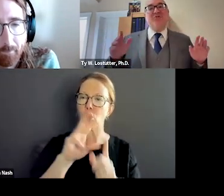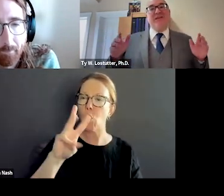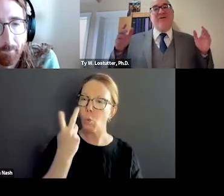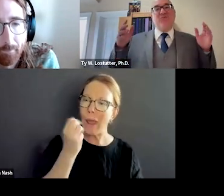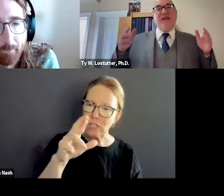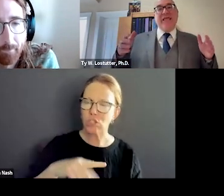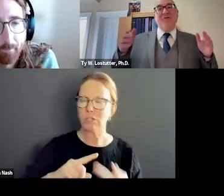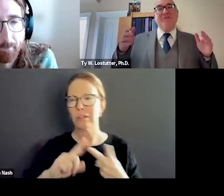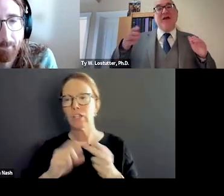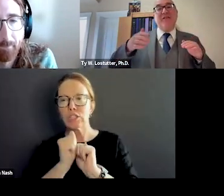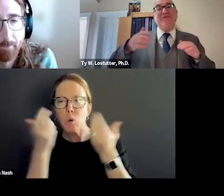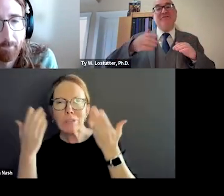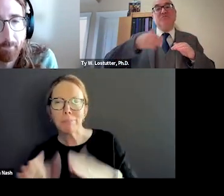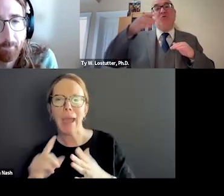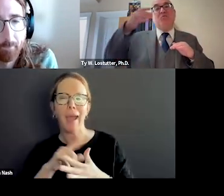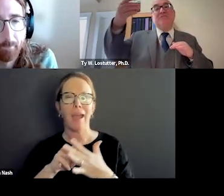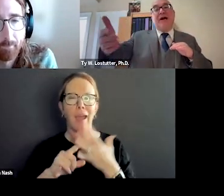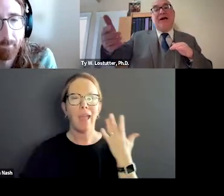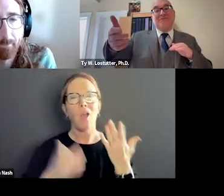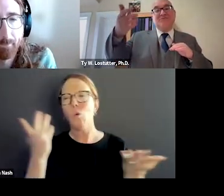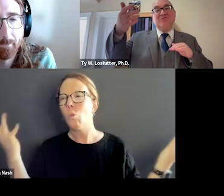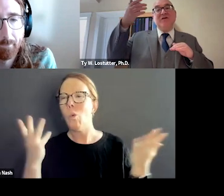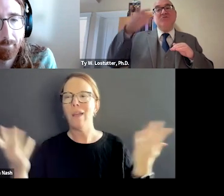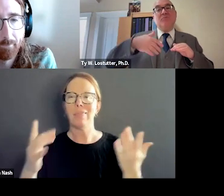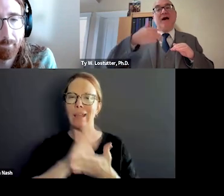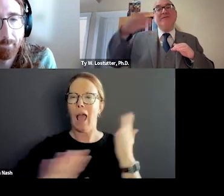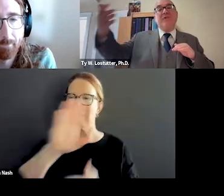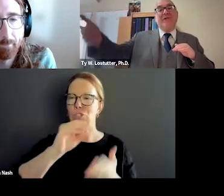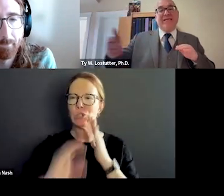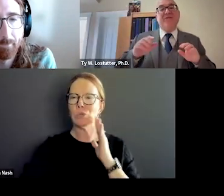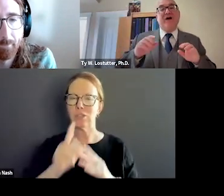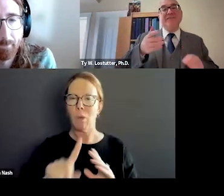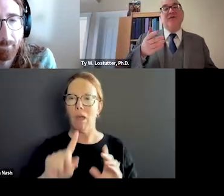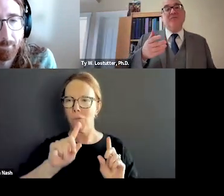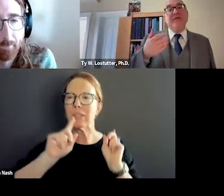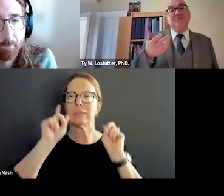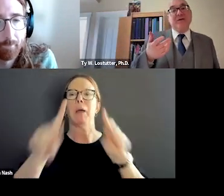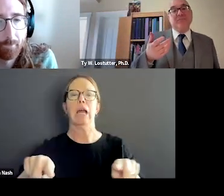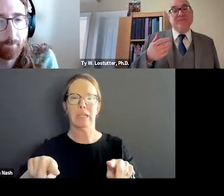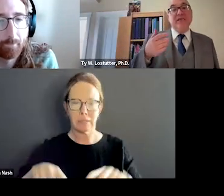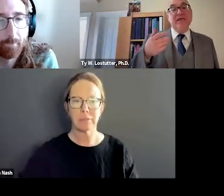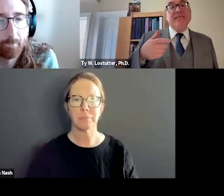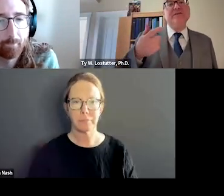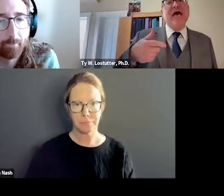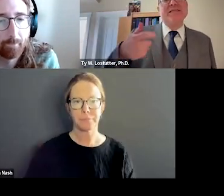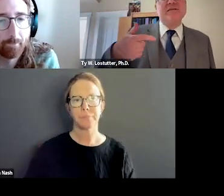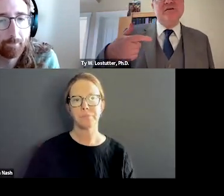and trying to find the right language that college students will respond to, to possibly identify as another thing that you sometimes need to ask